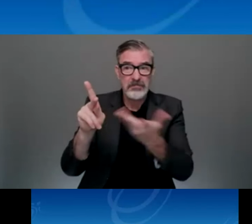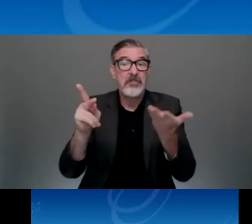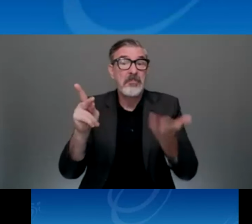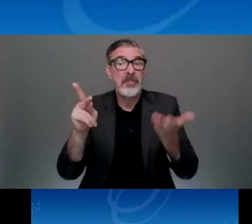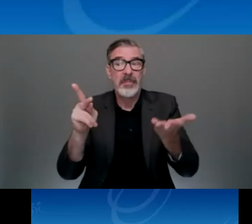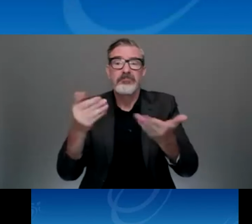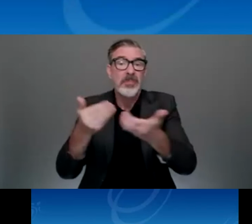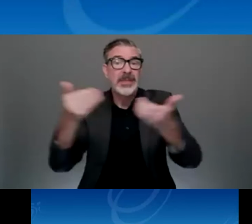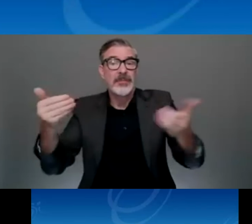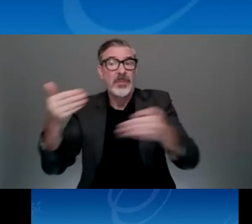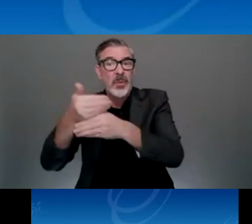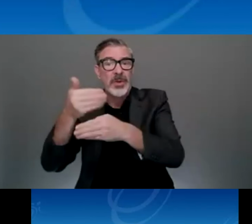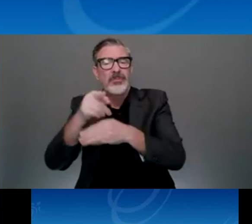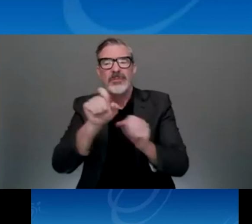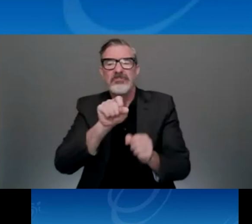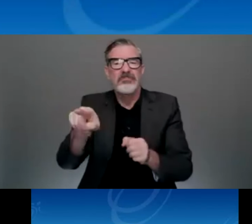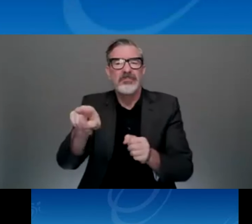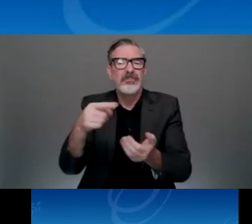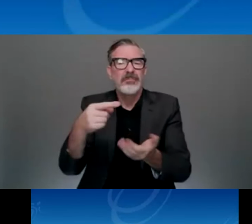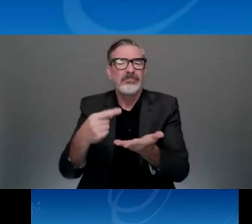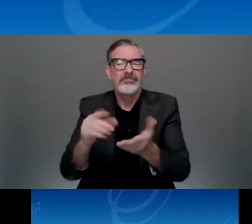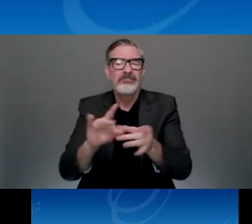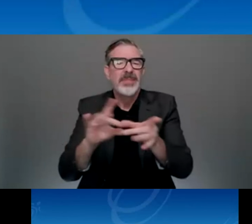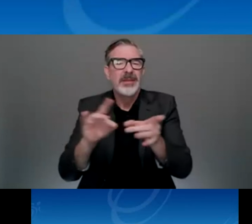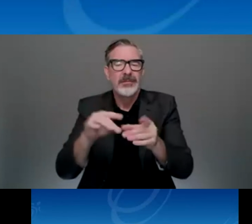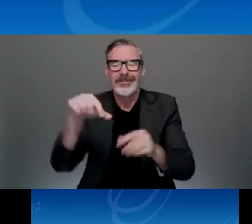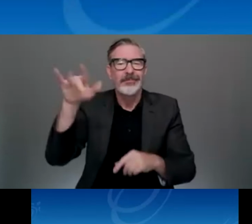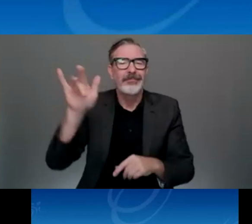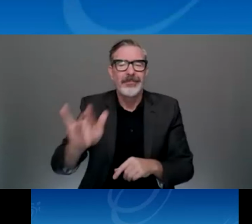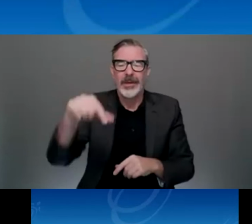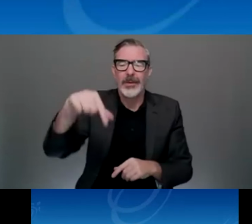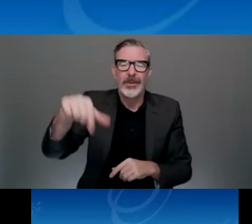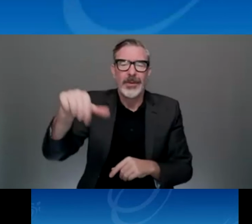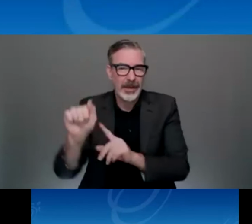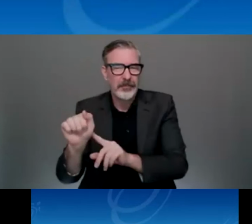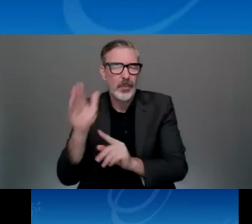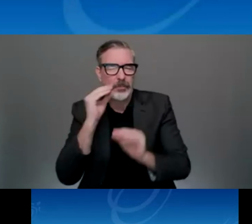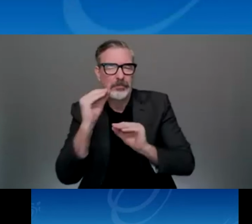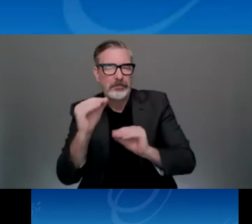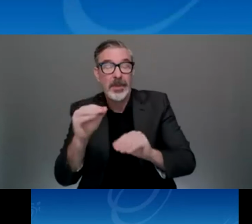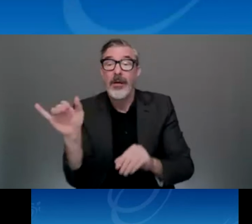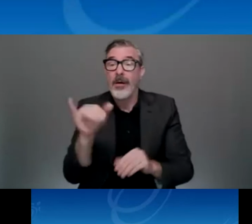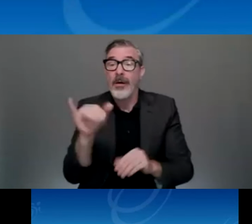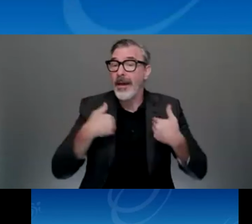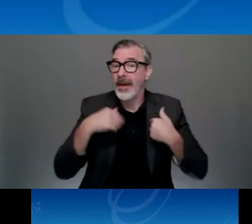send us a message in the Q&A and we'll send it to you directly. We also have ASL interpretation.